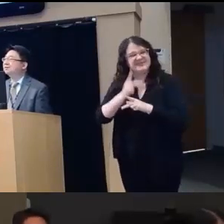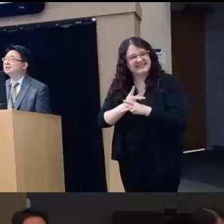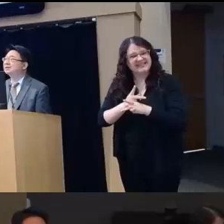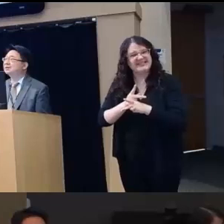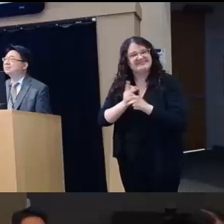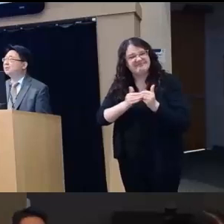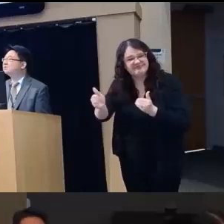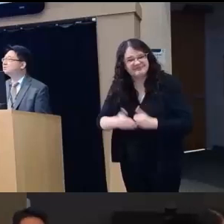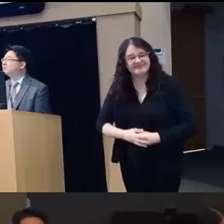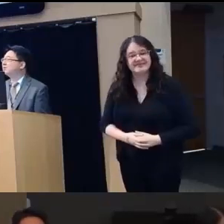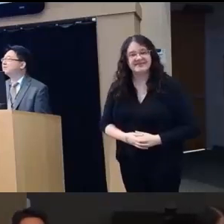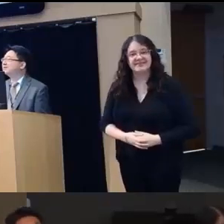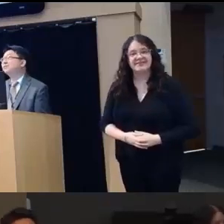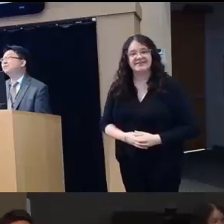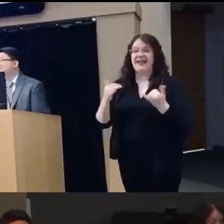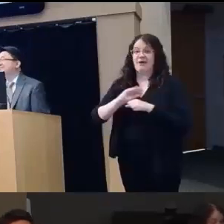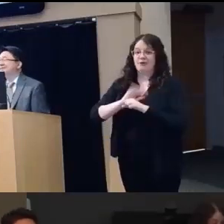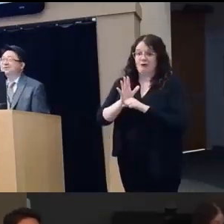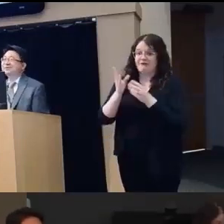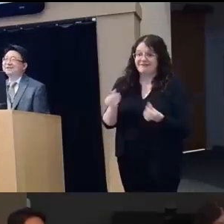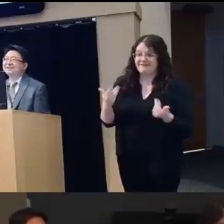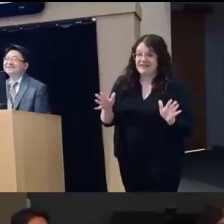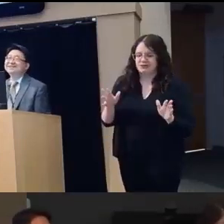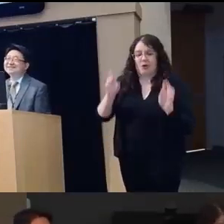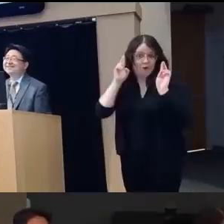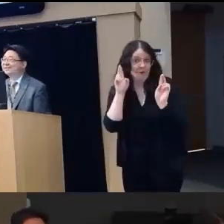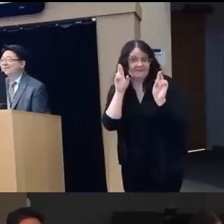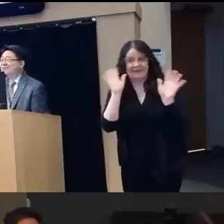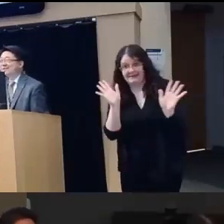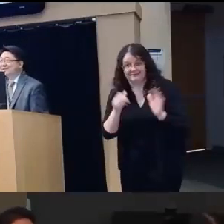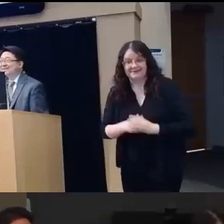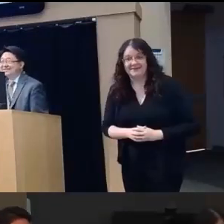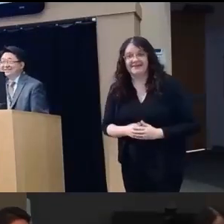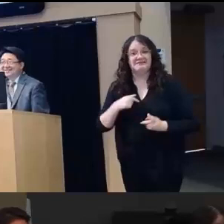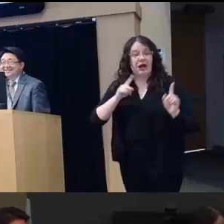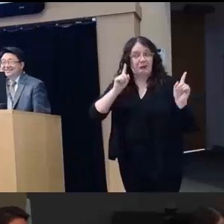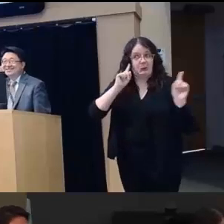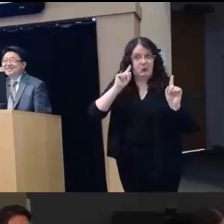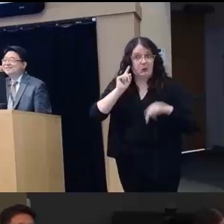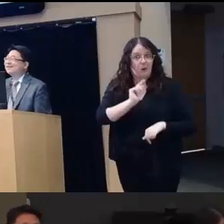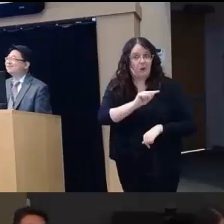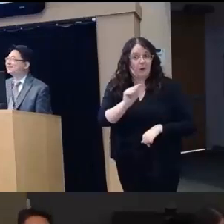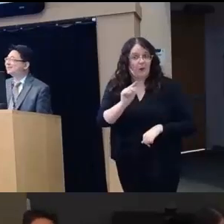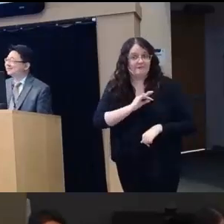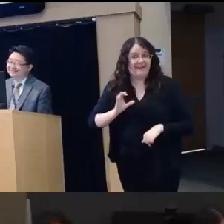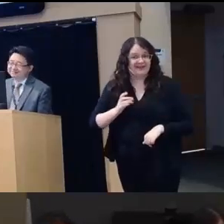toward post covet hopefully although I I did hear a couple of our faculty just came down with Kobe